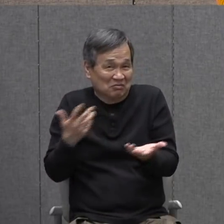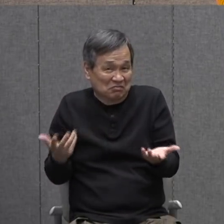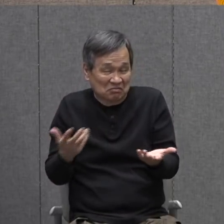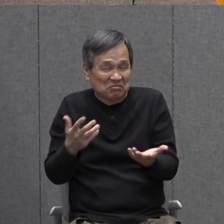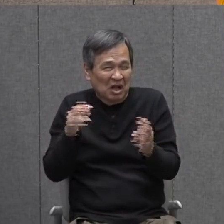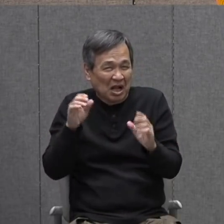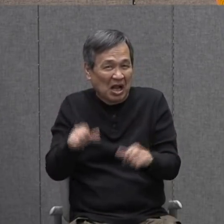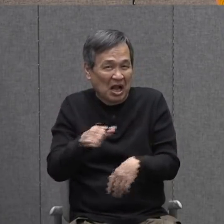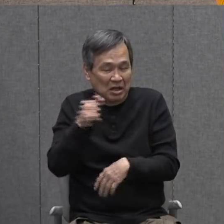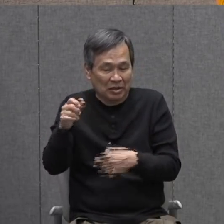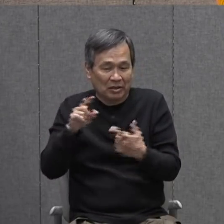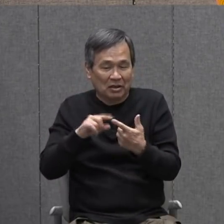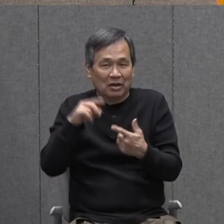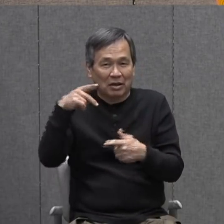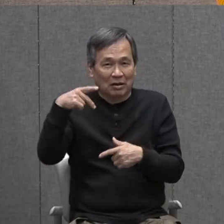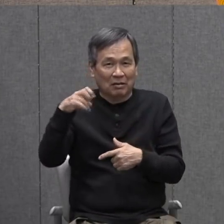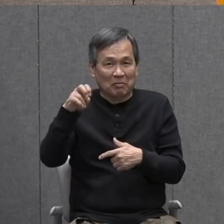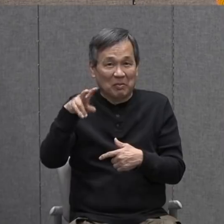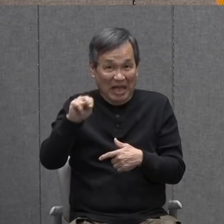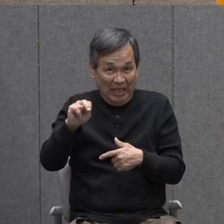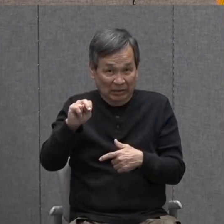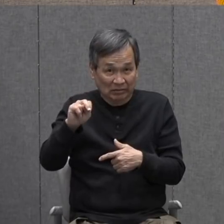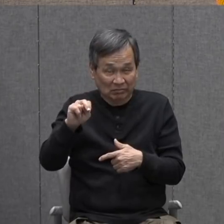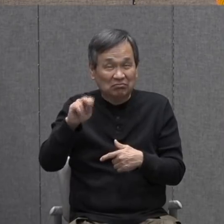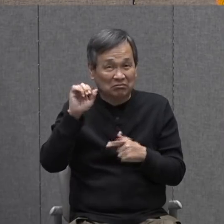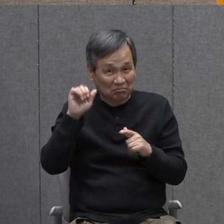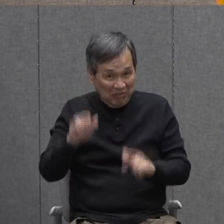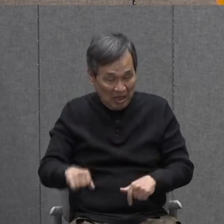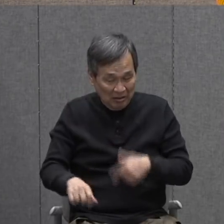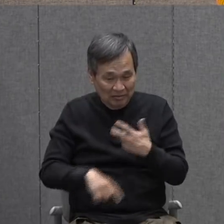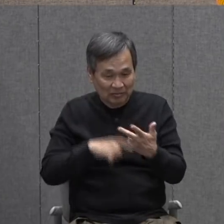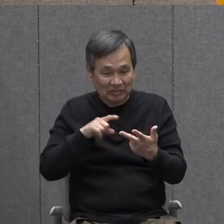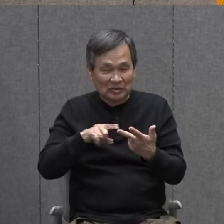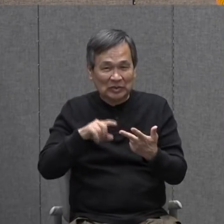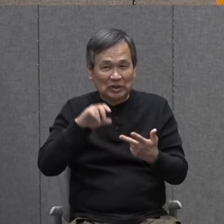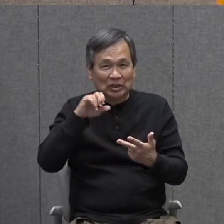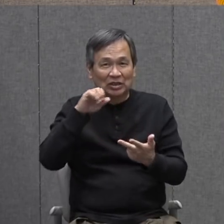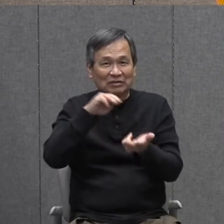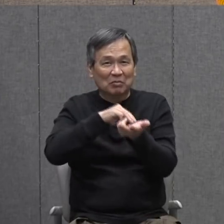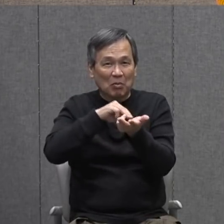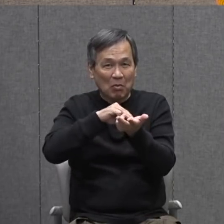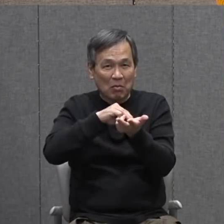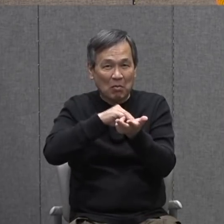There's pens which you can use, Sharpies if you have those in your house